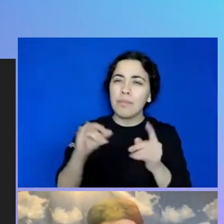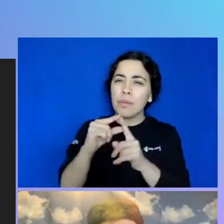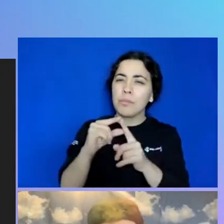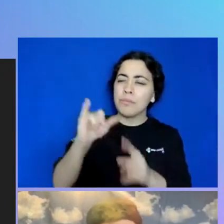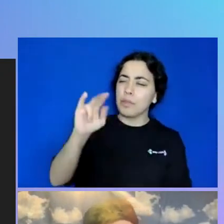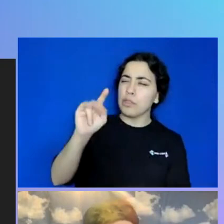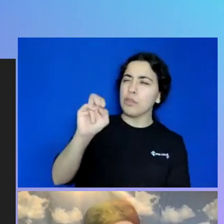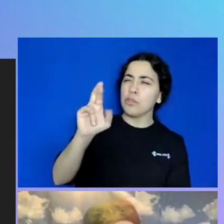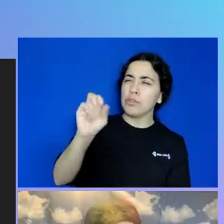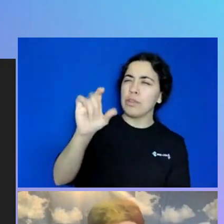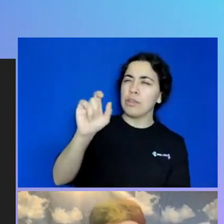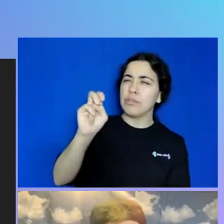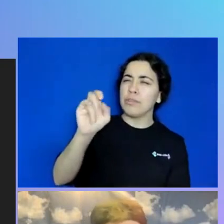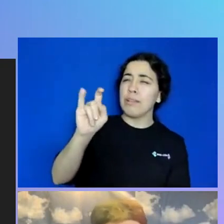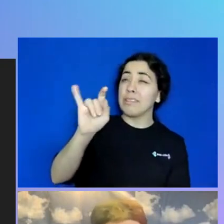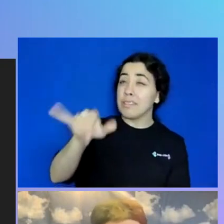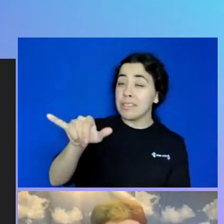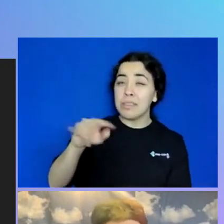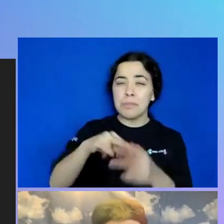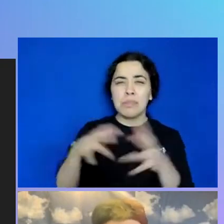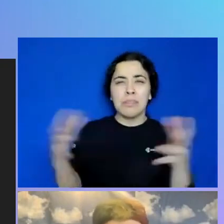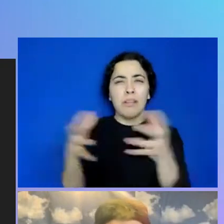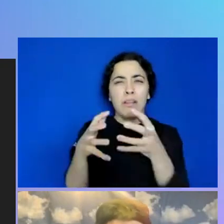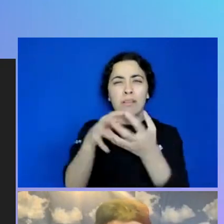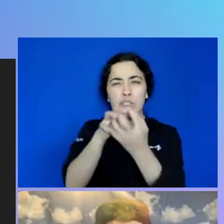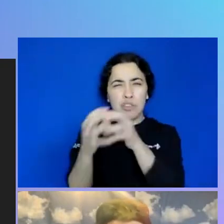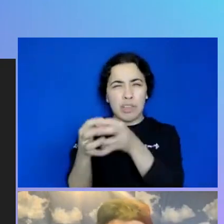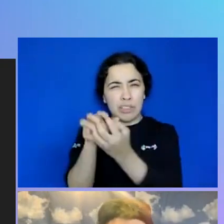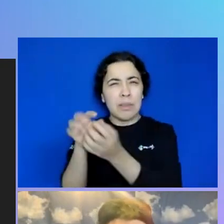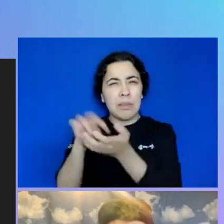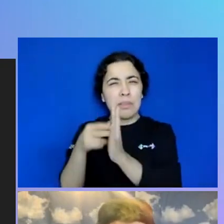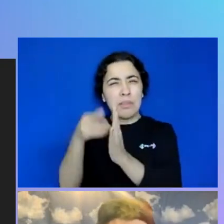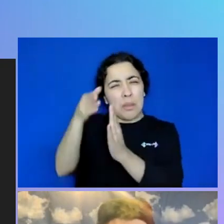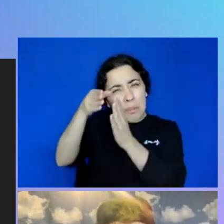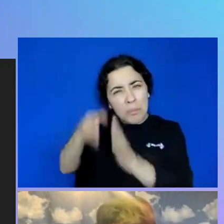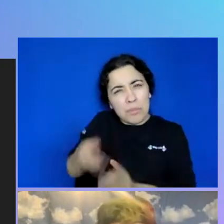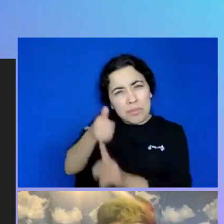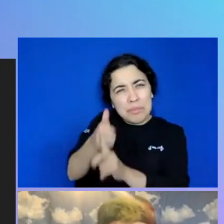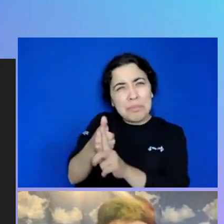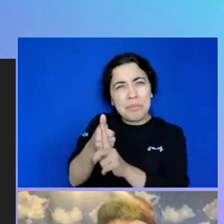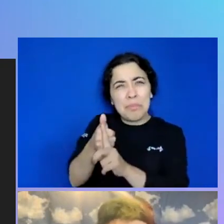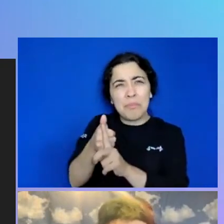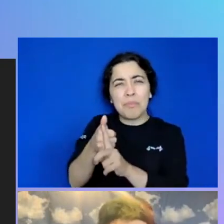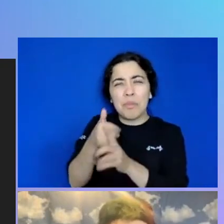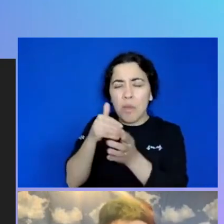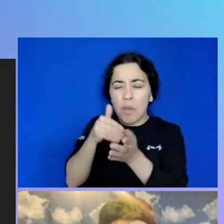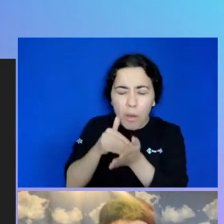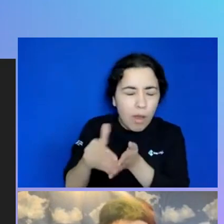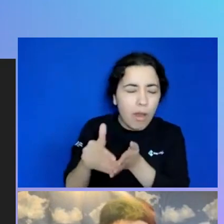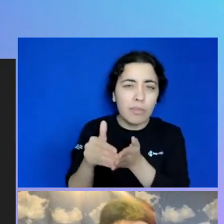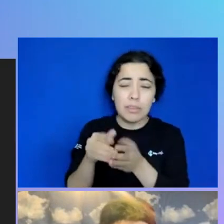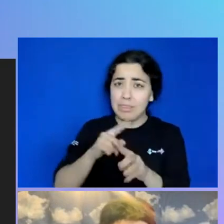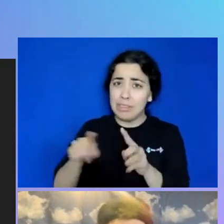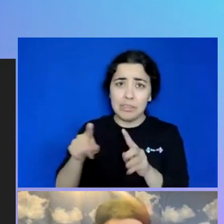consider the impact that it has on people that are are multiple,